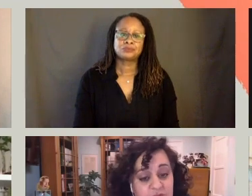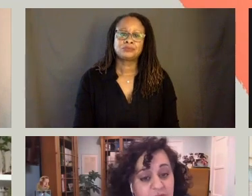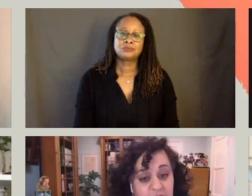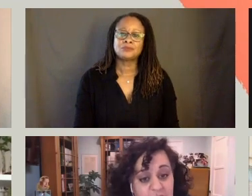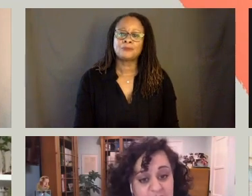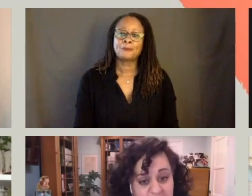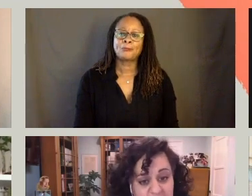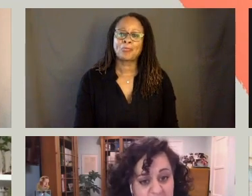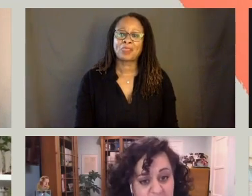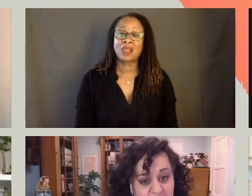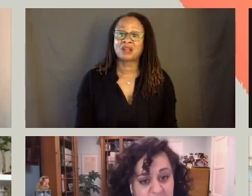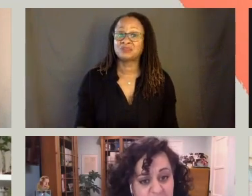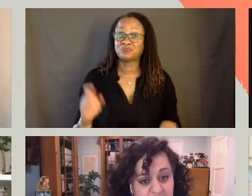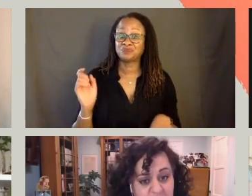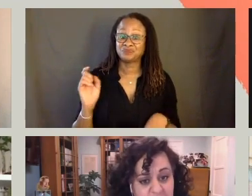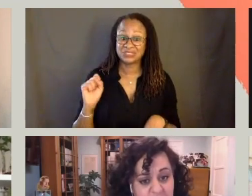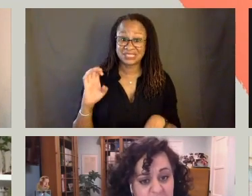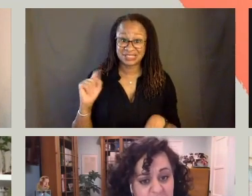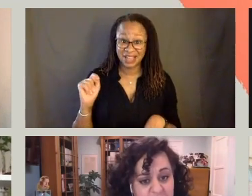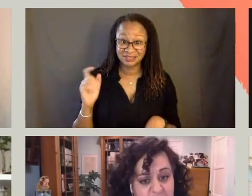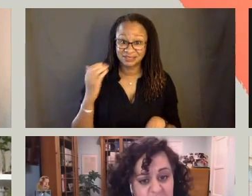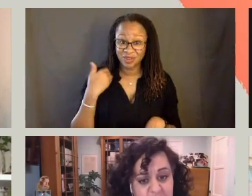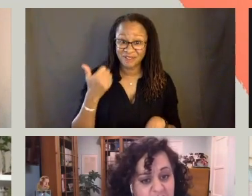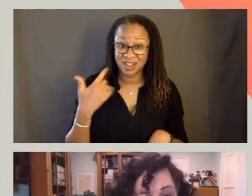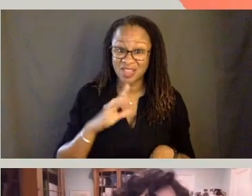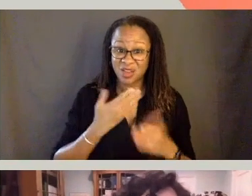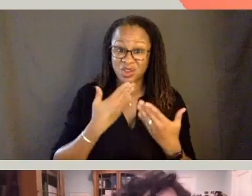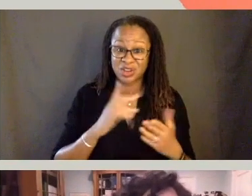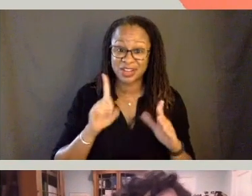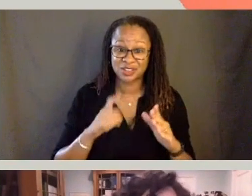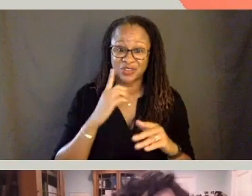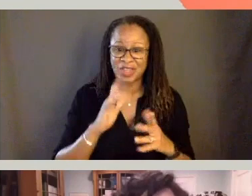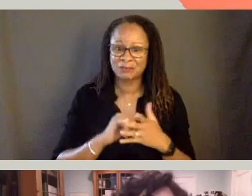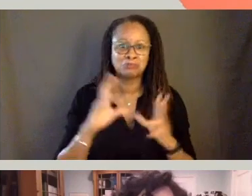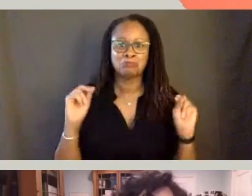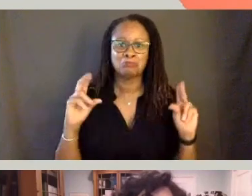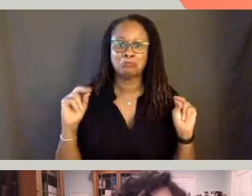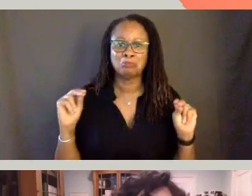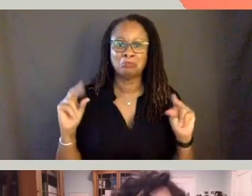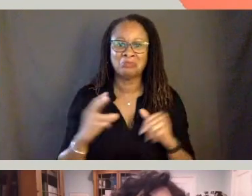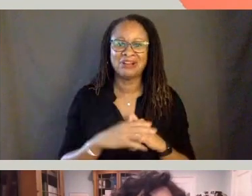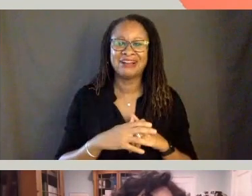I'm sure there are. Set, do you have a good answer for that, no? I was like, Set's gonna have this one.